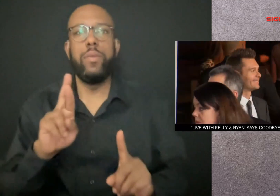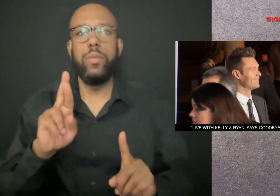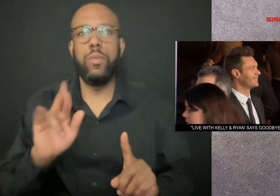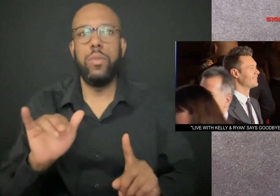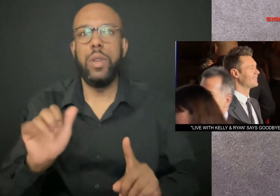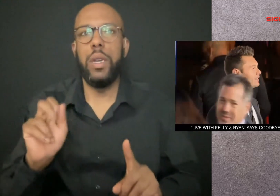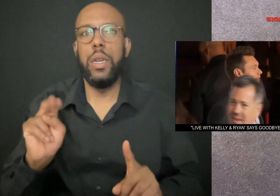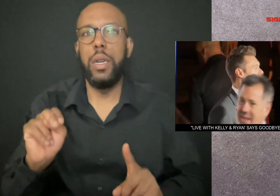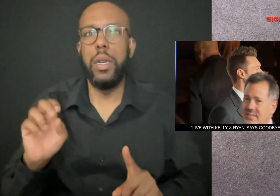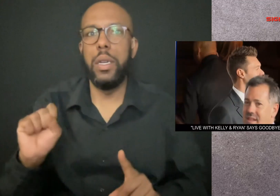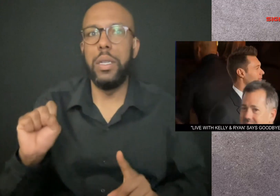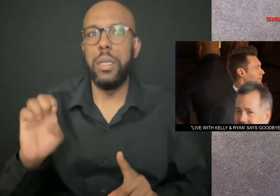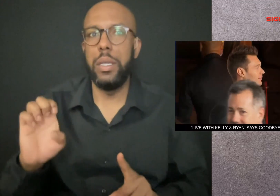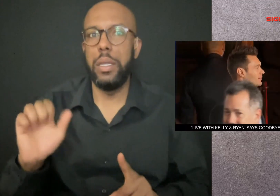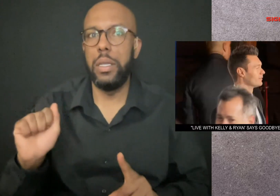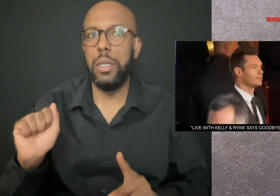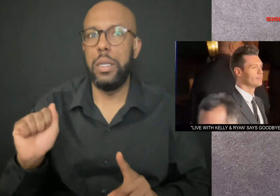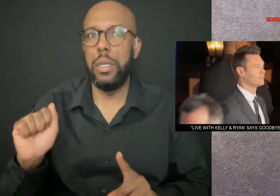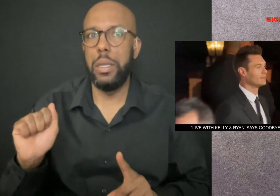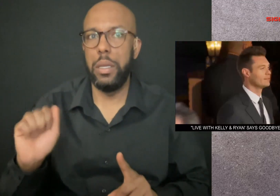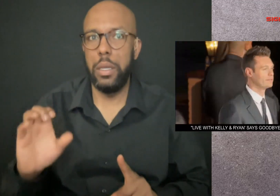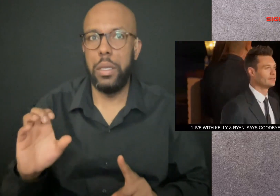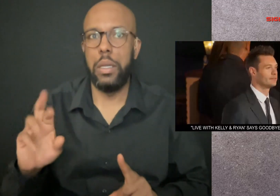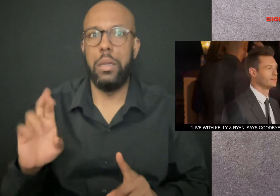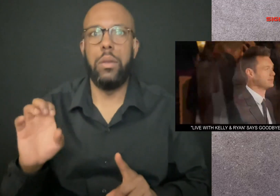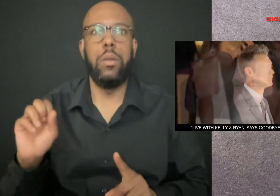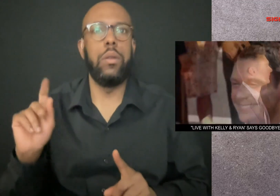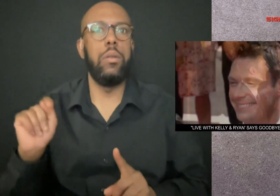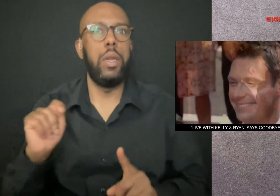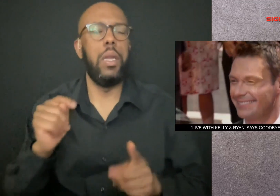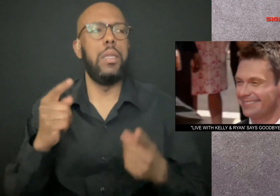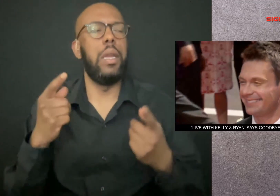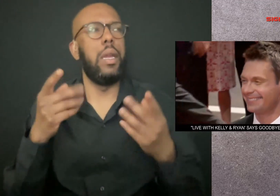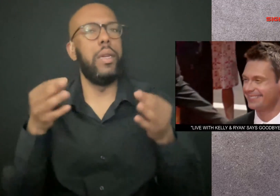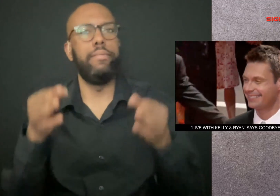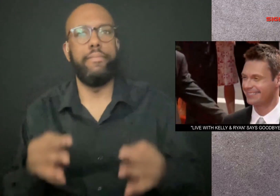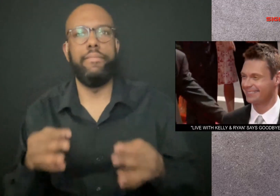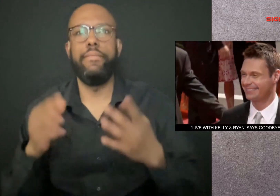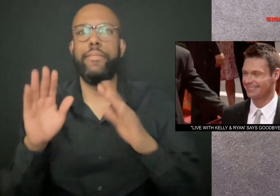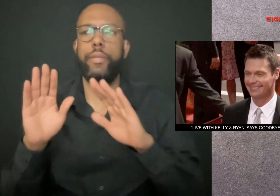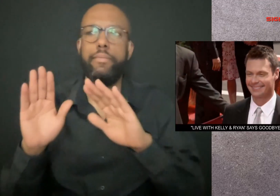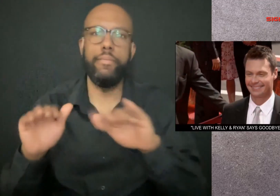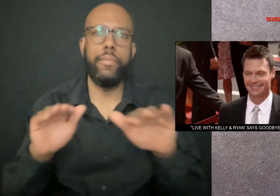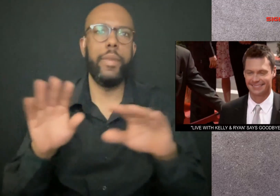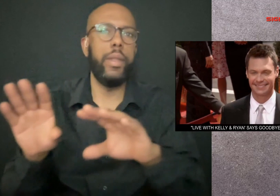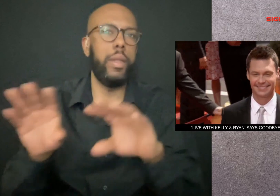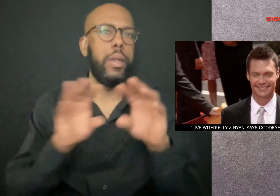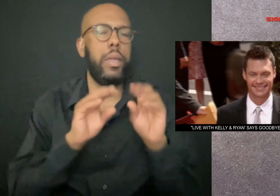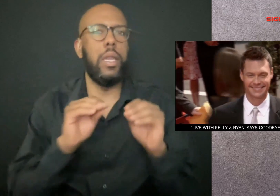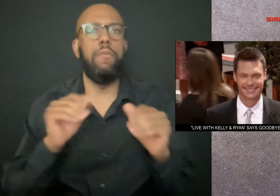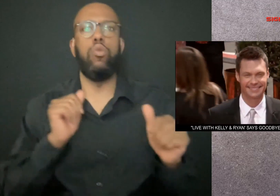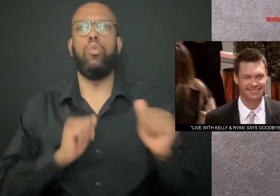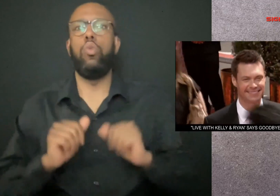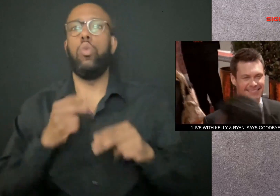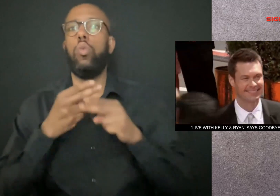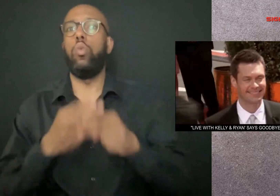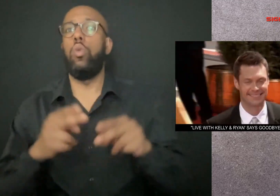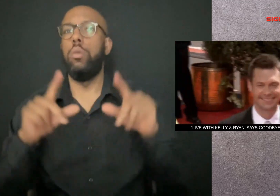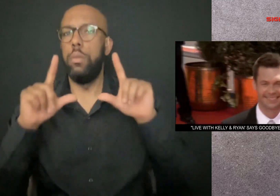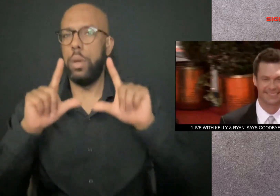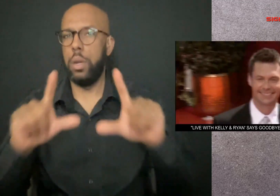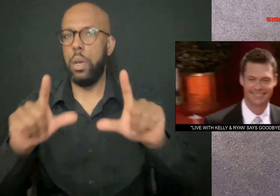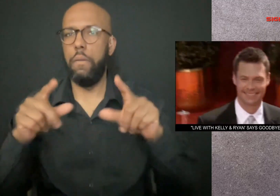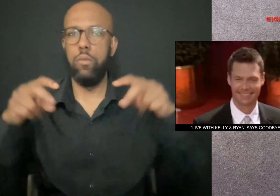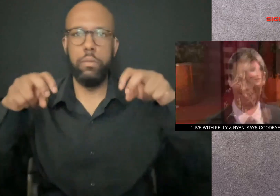save a three-year-old boy trapped in his car seat as the car was submerged in a South Florida canal